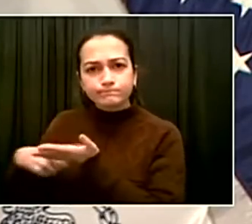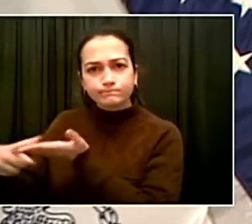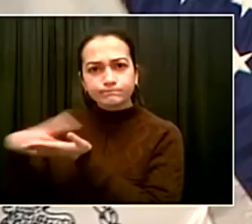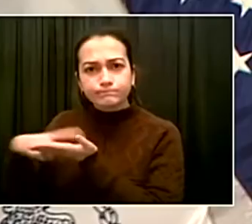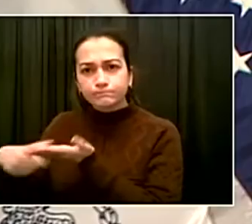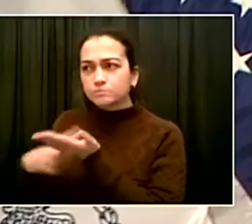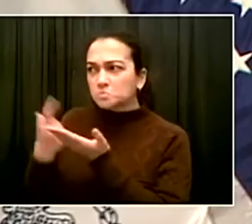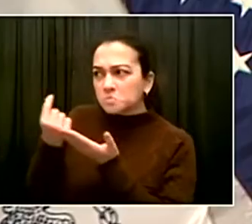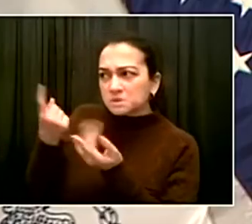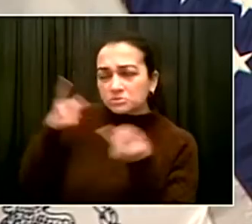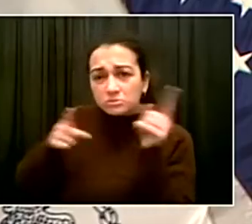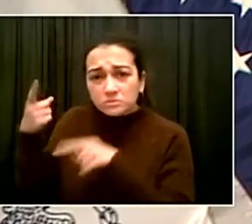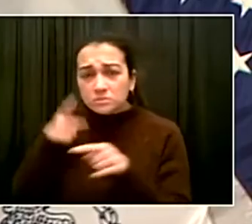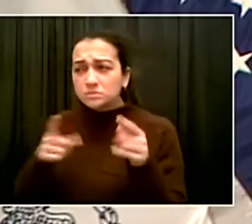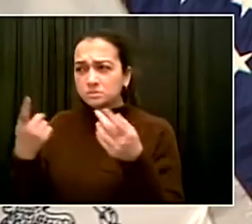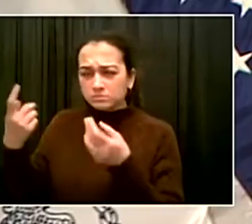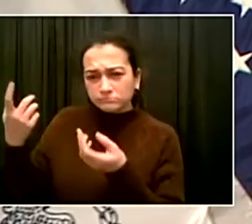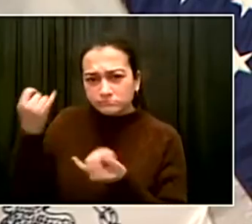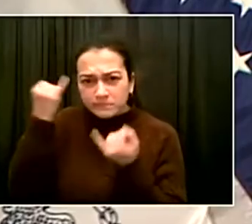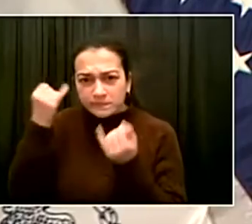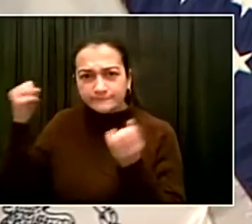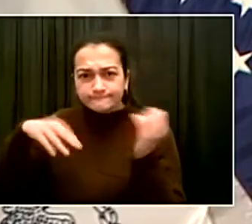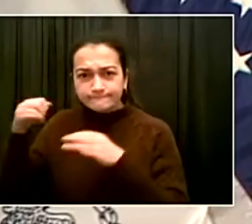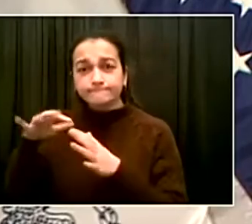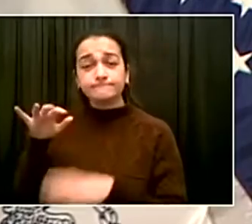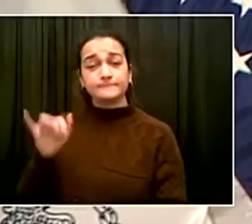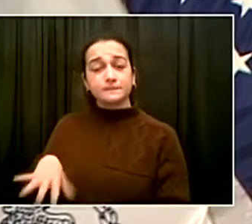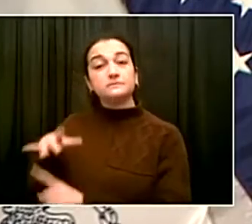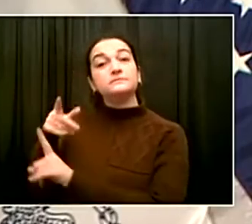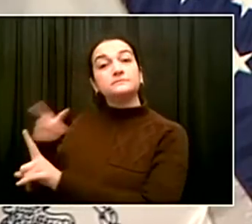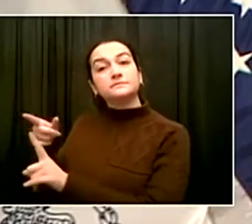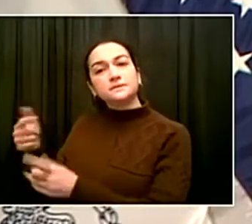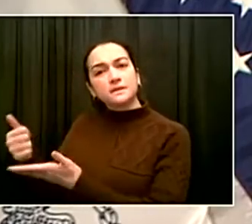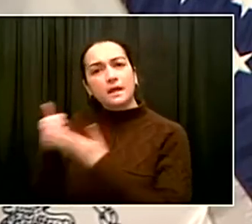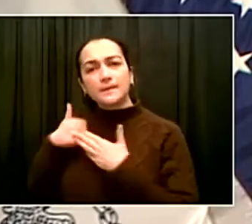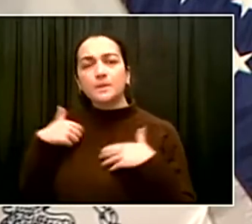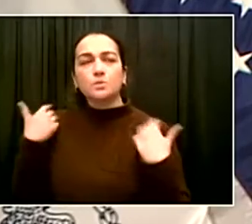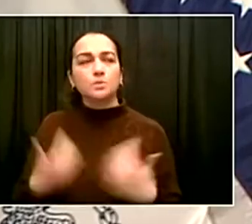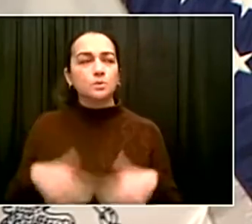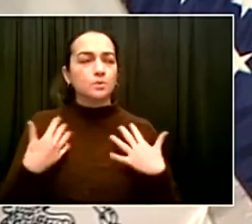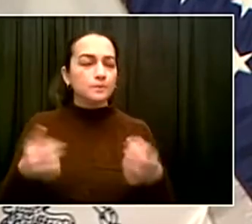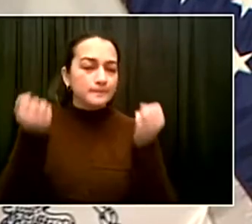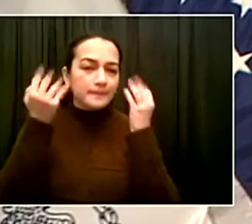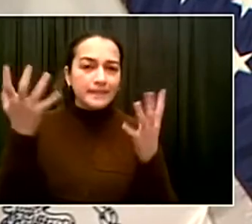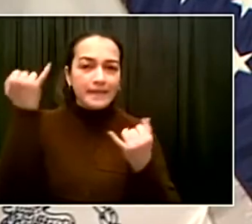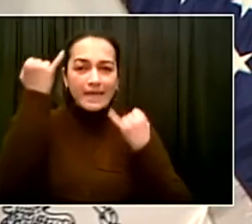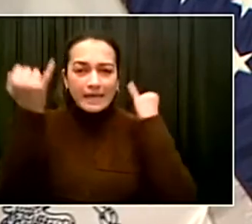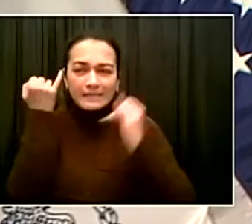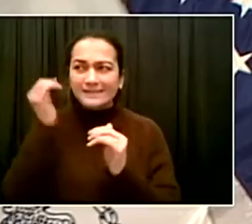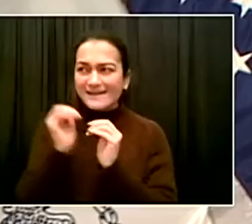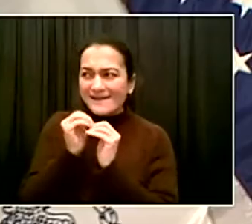TEAMS ARE WORKING TOGETHER.